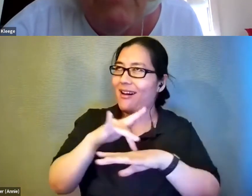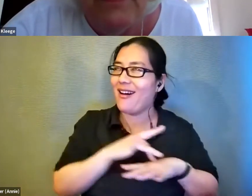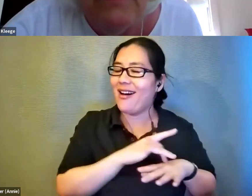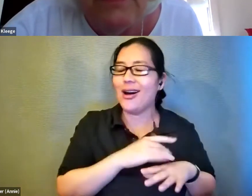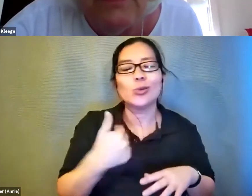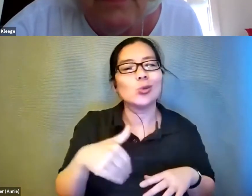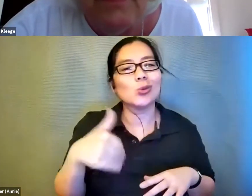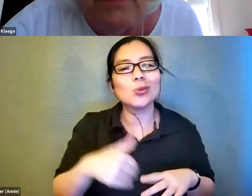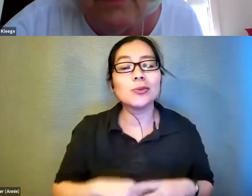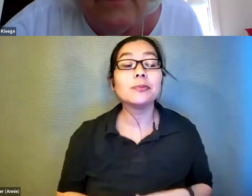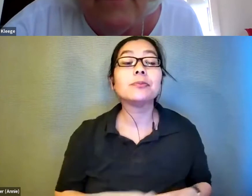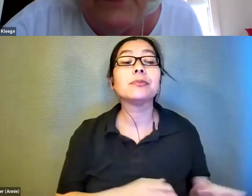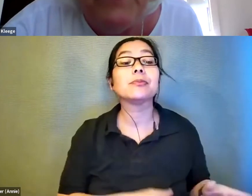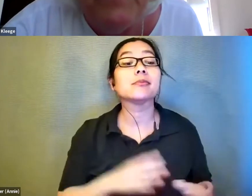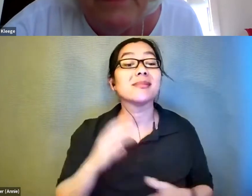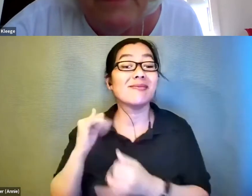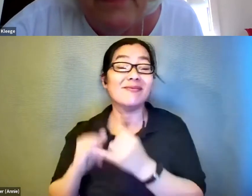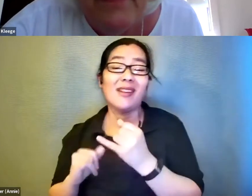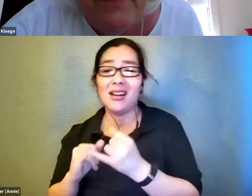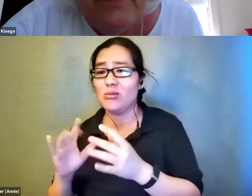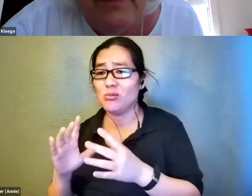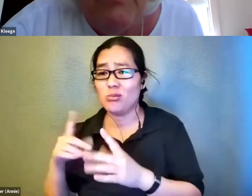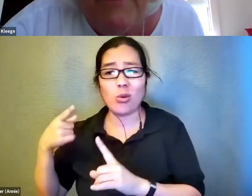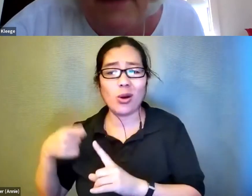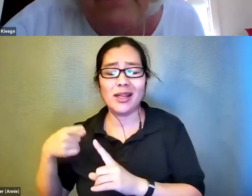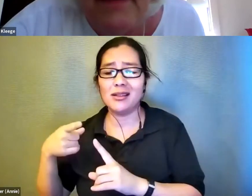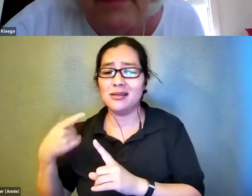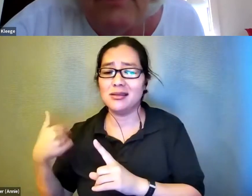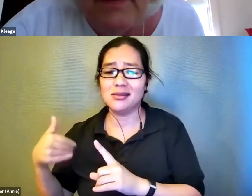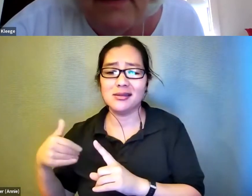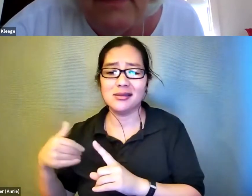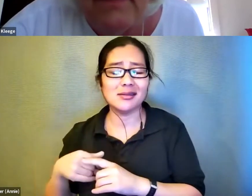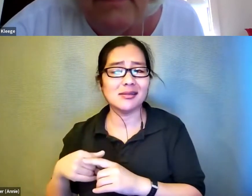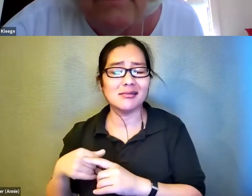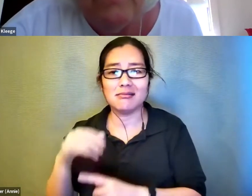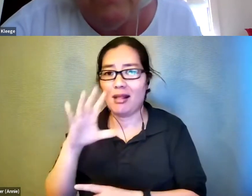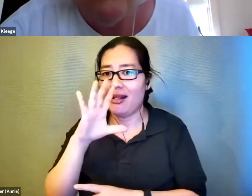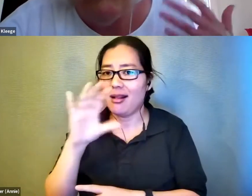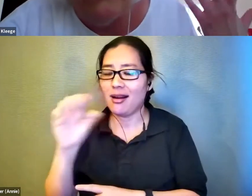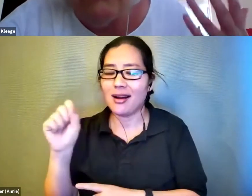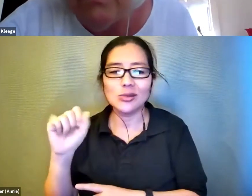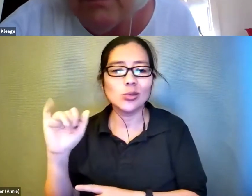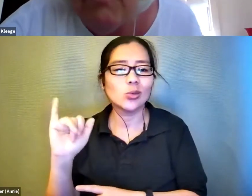finally, I'm fascinated by as a writer, I'm